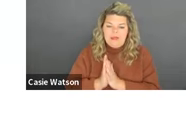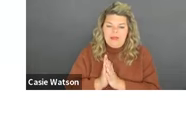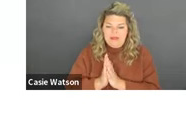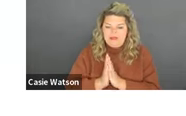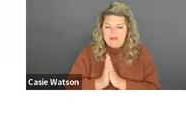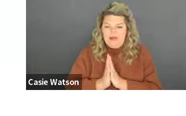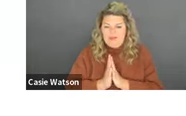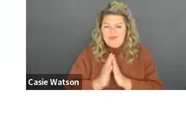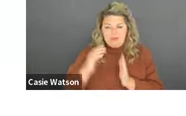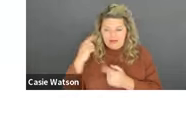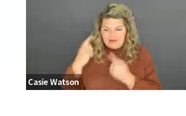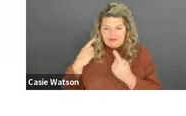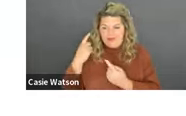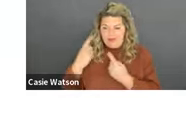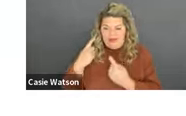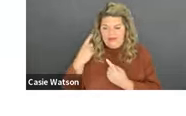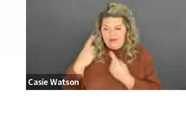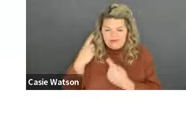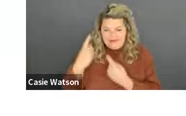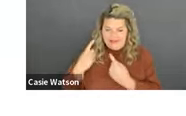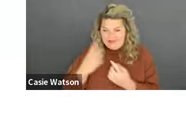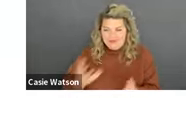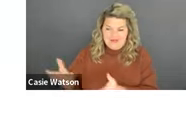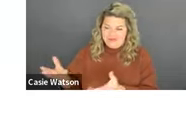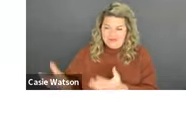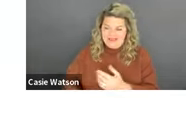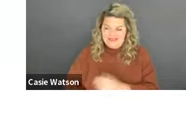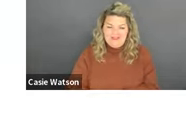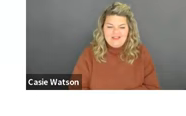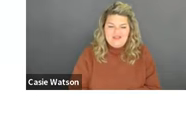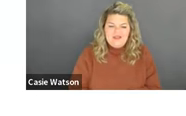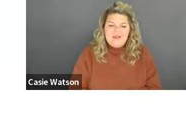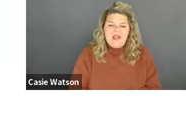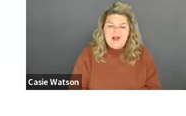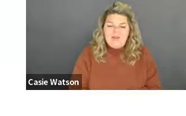just because the process your brain has to take to do the interpretation.